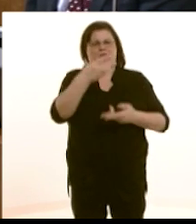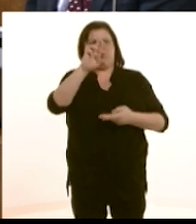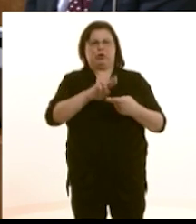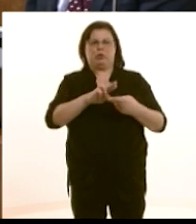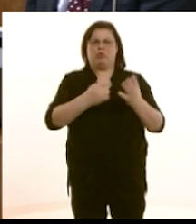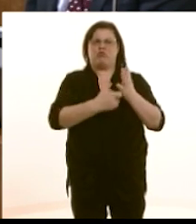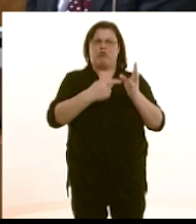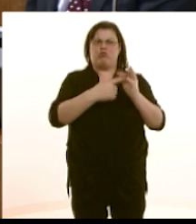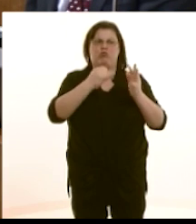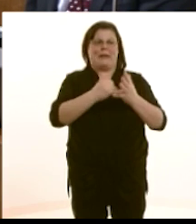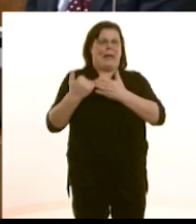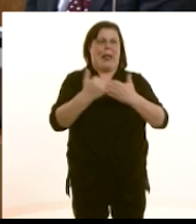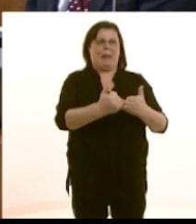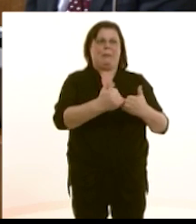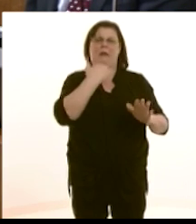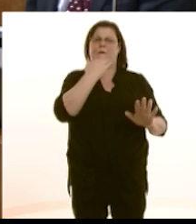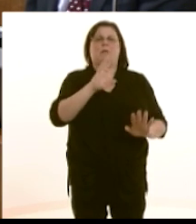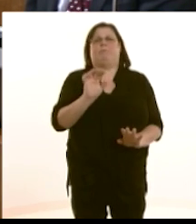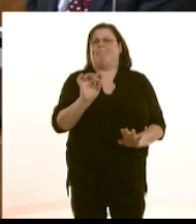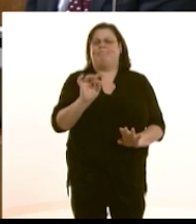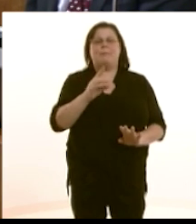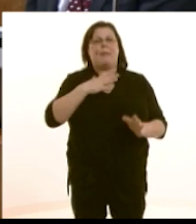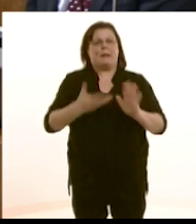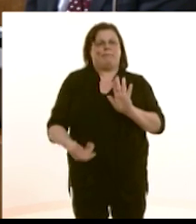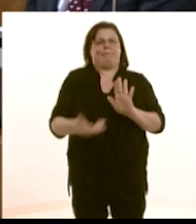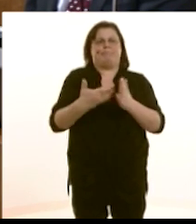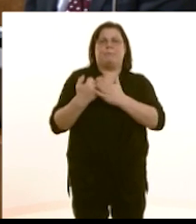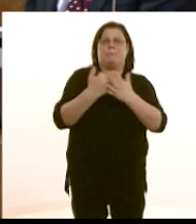in terms of the kind of money thatís going to need to be made available. Energy costs